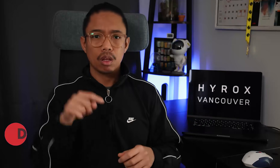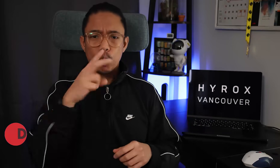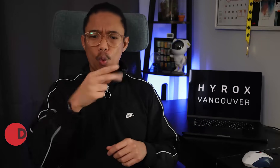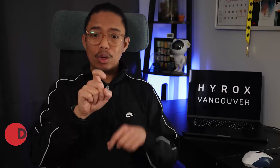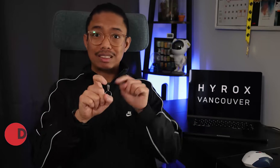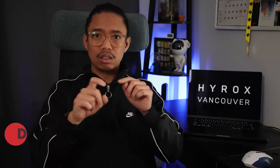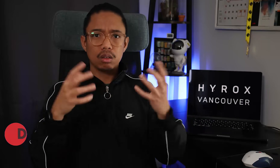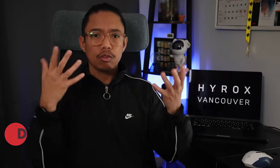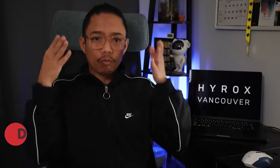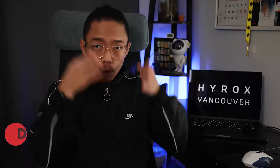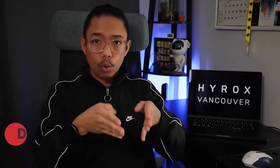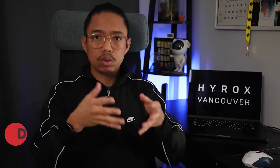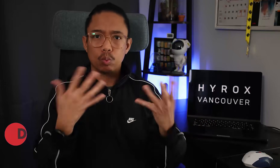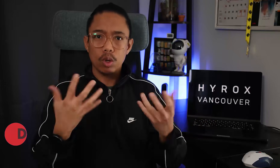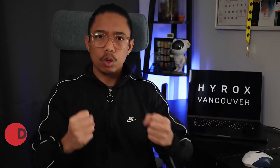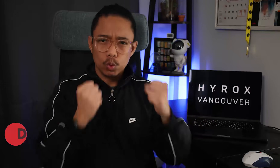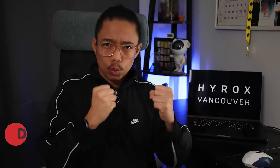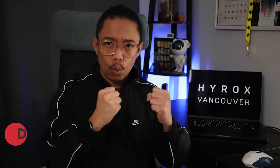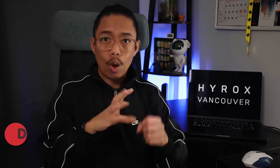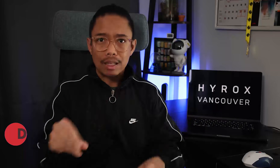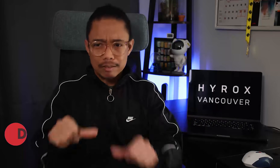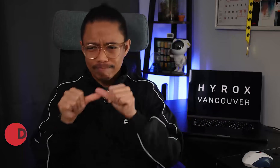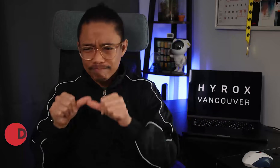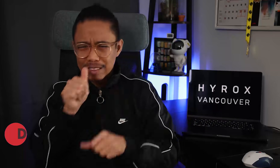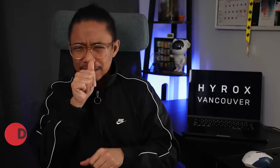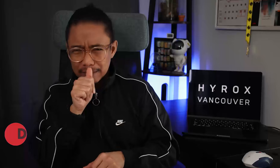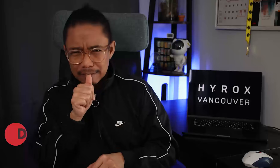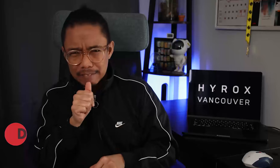and it focuses on strength and endurance.